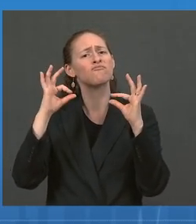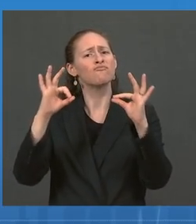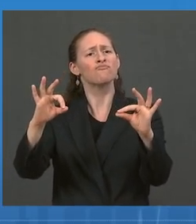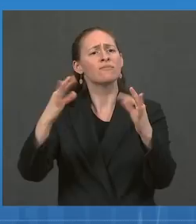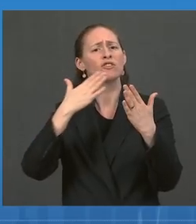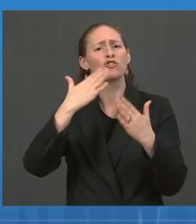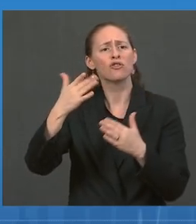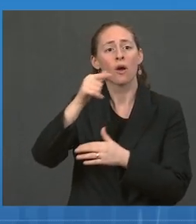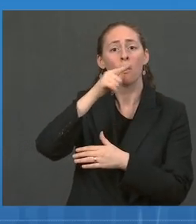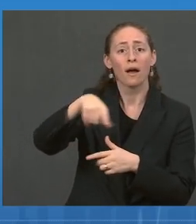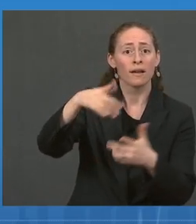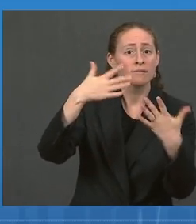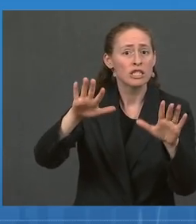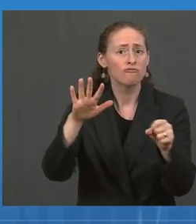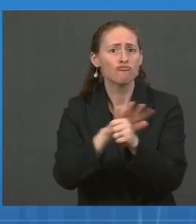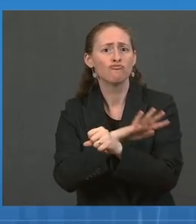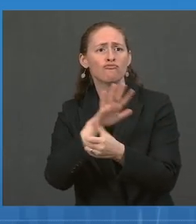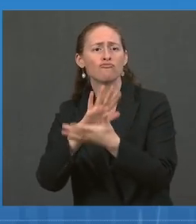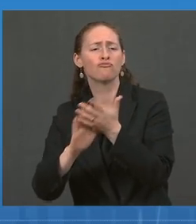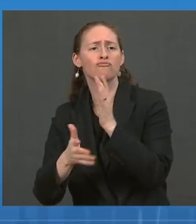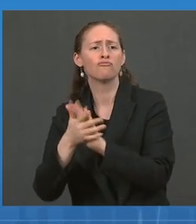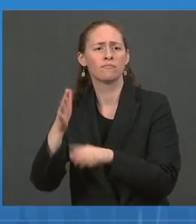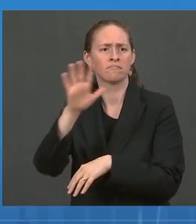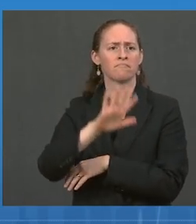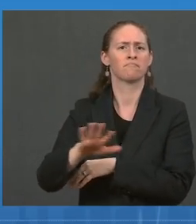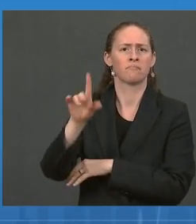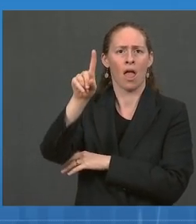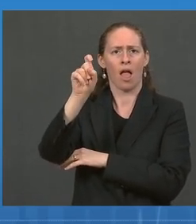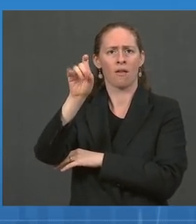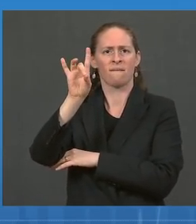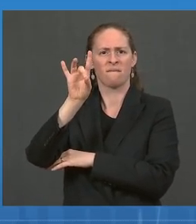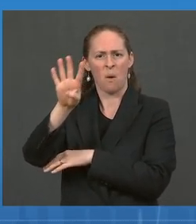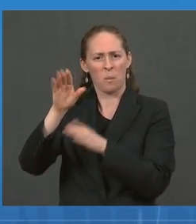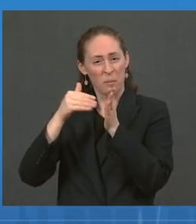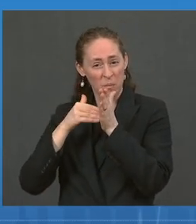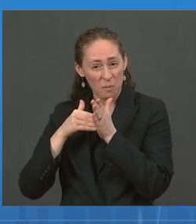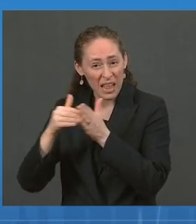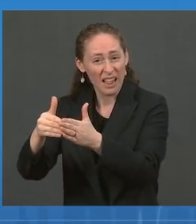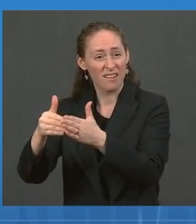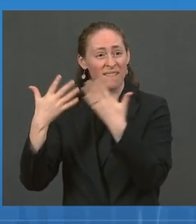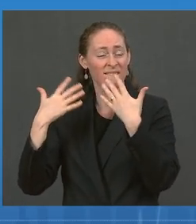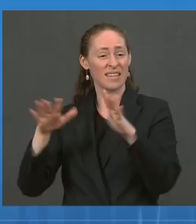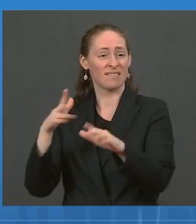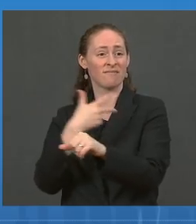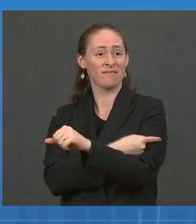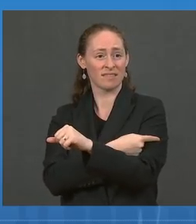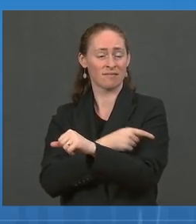almost 184 million. About 2.78 [million] -- and now counting --